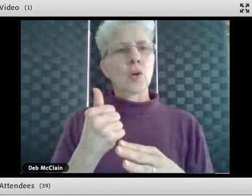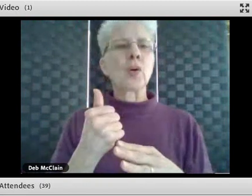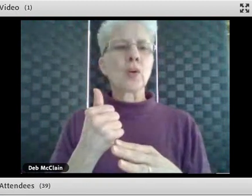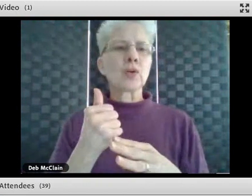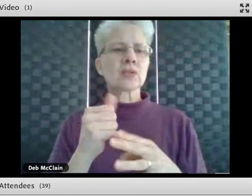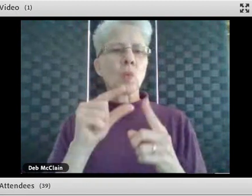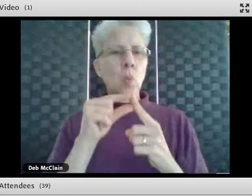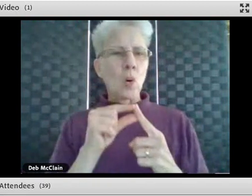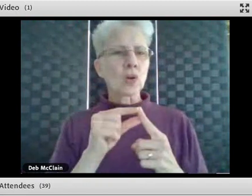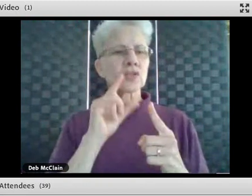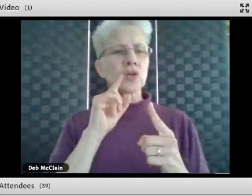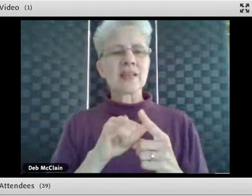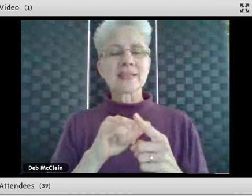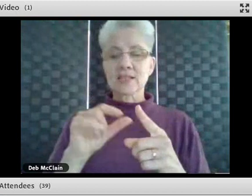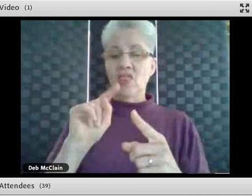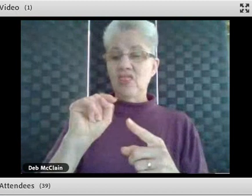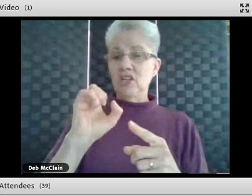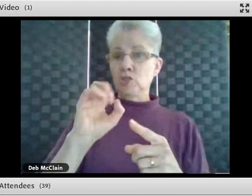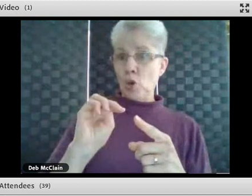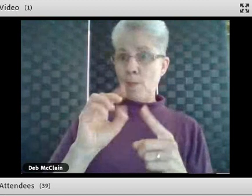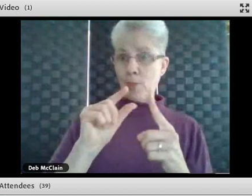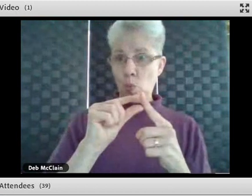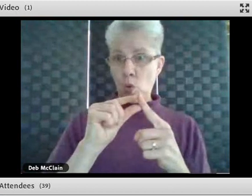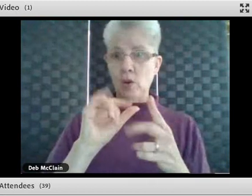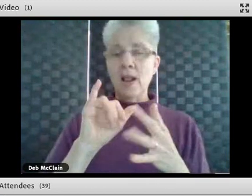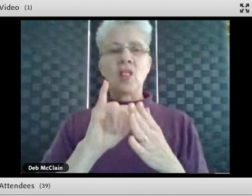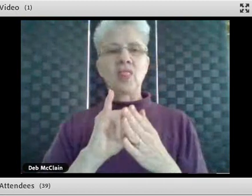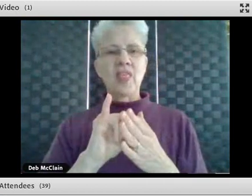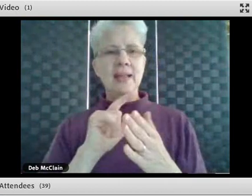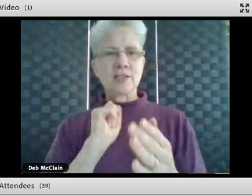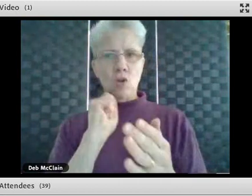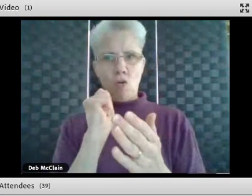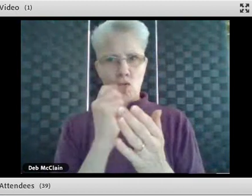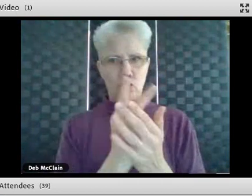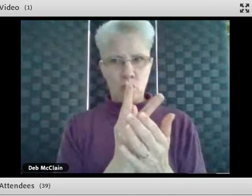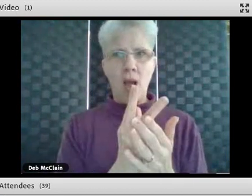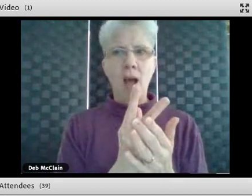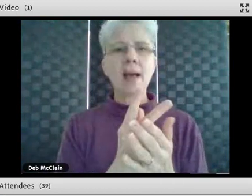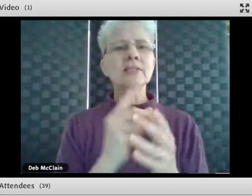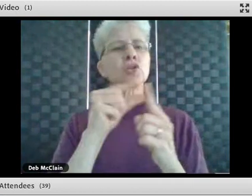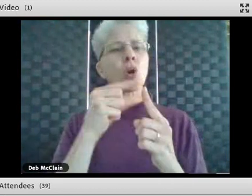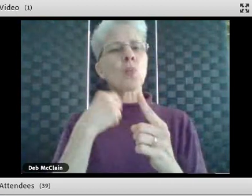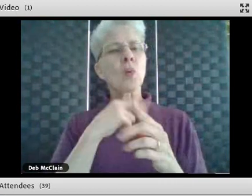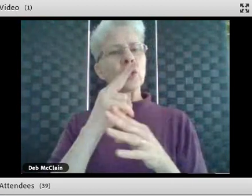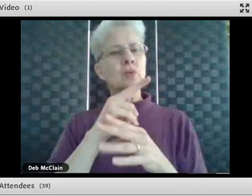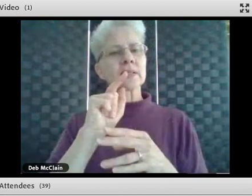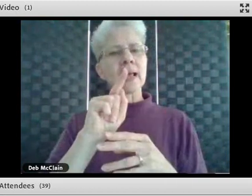So, this is the term that is kind of the "authorized" term that we use in LCSH,